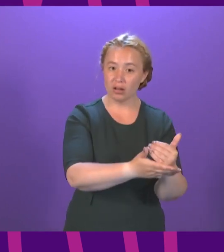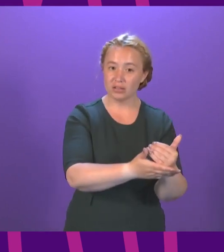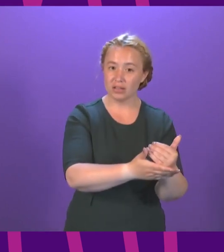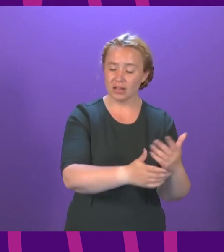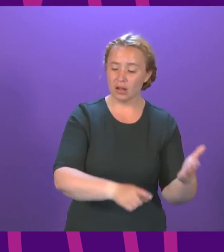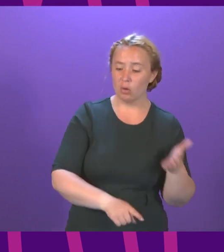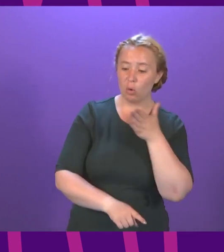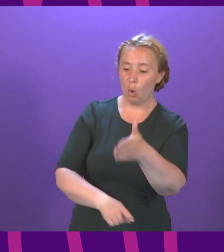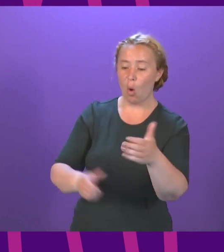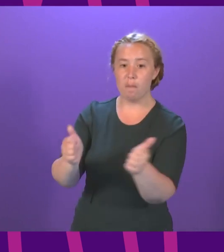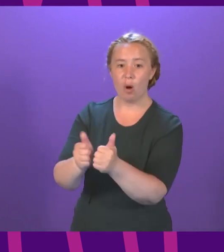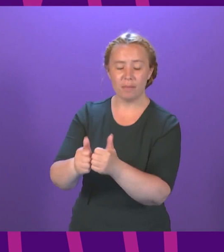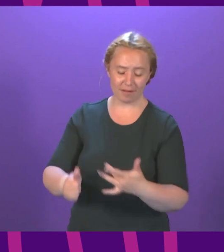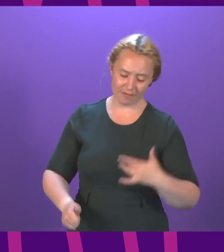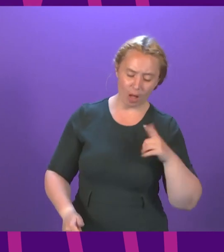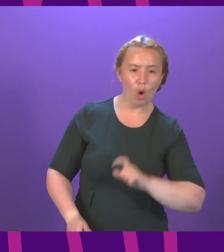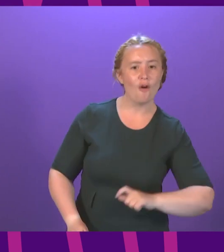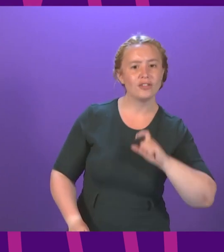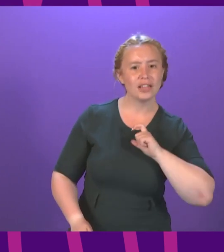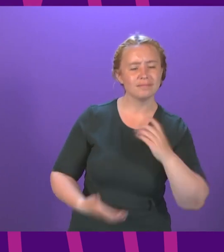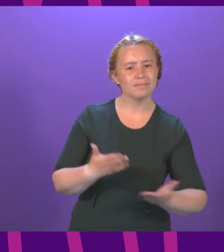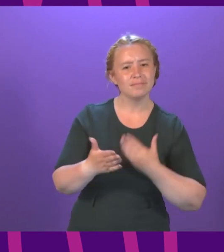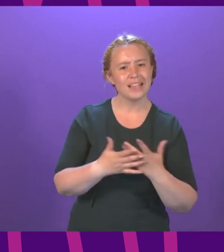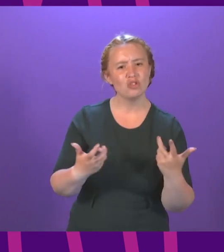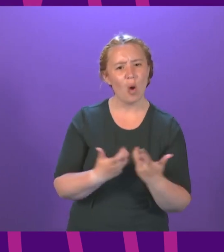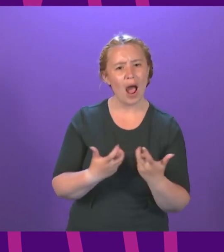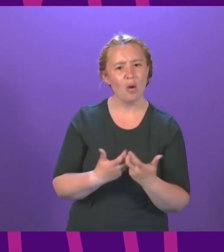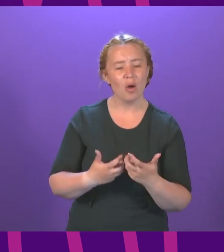appointments and that they are receiving the appropriate advice before attending?